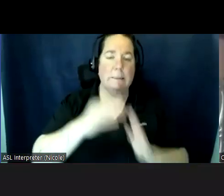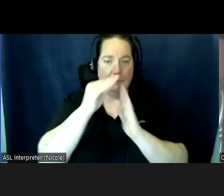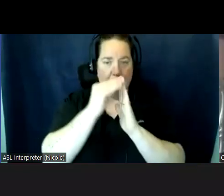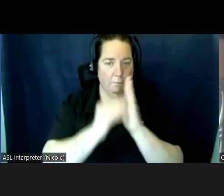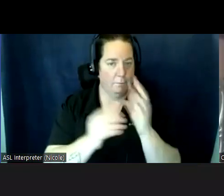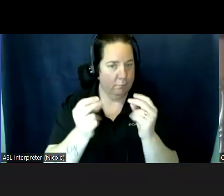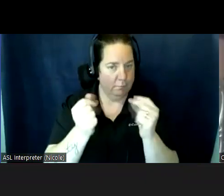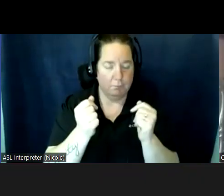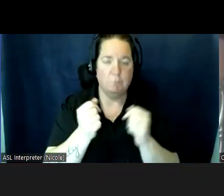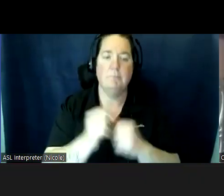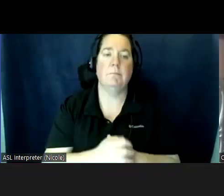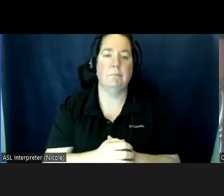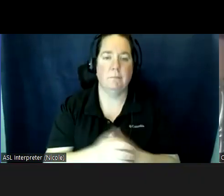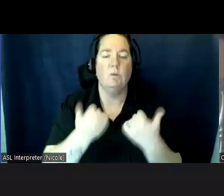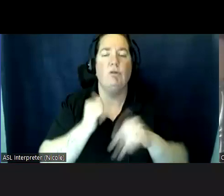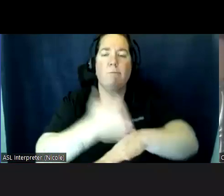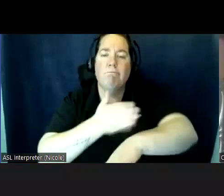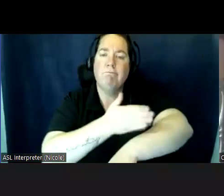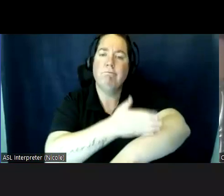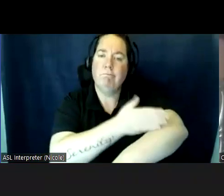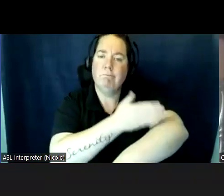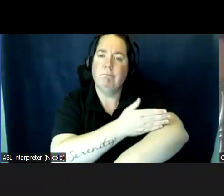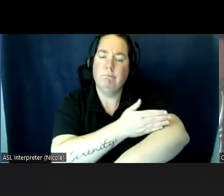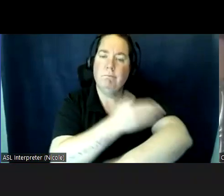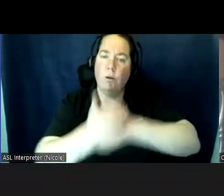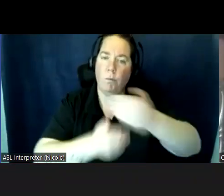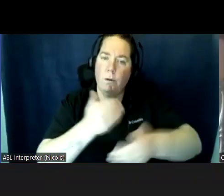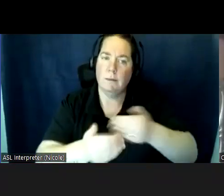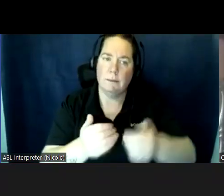We can make improvements and fulfill our grant requirements.